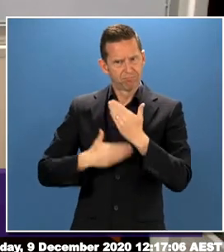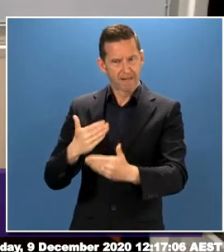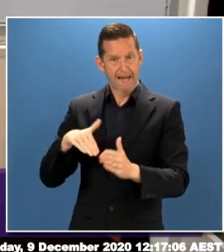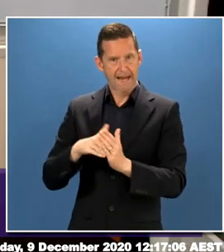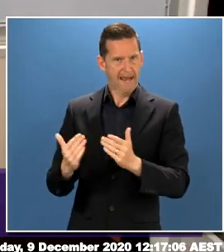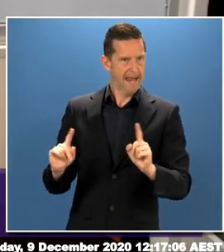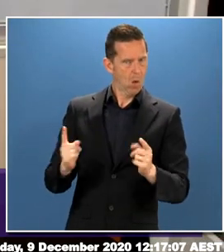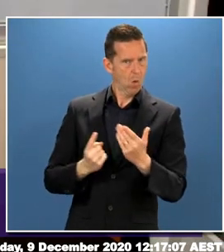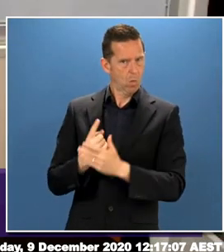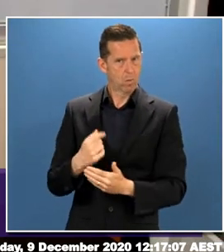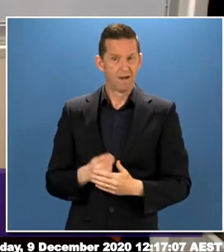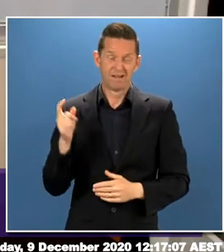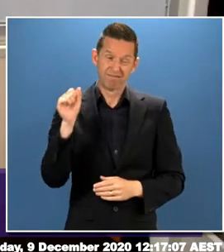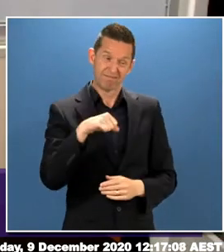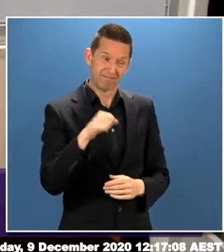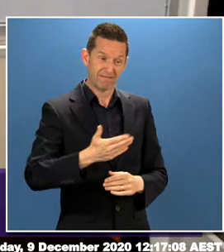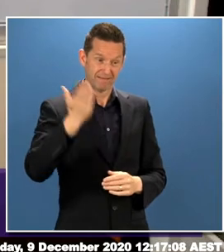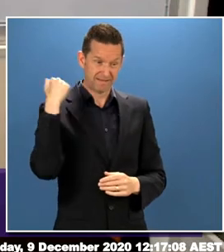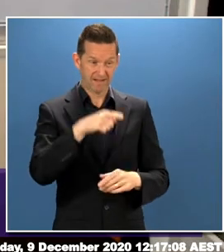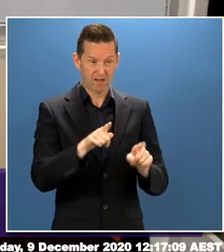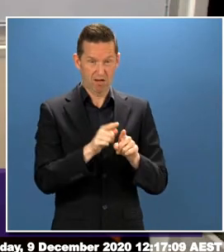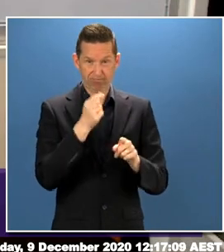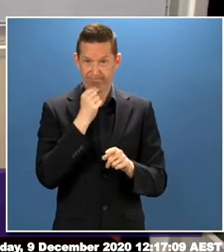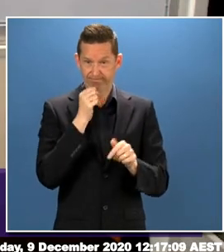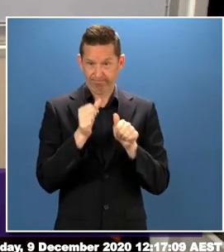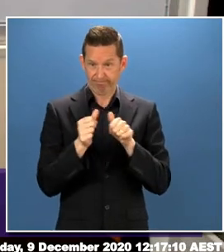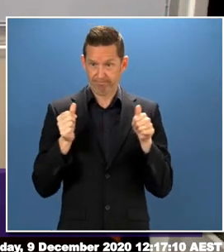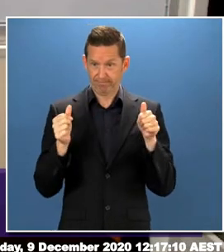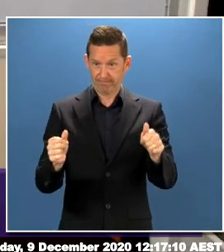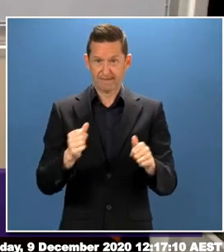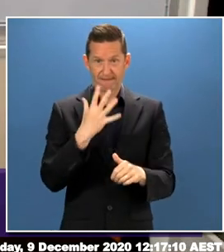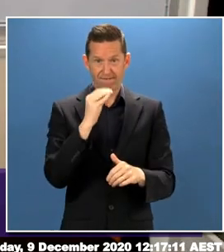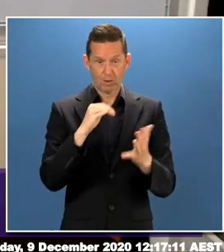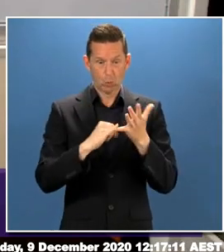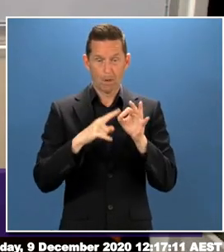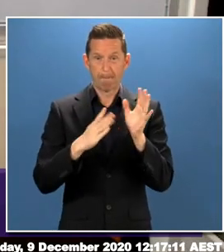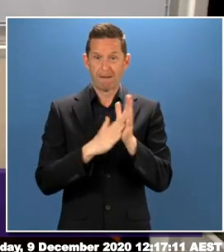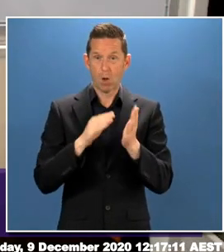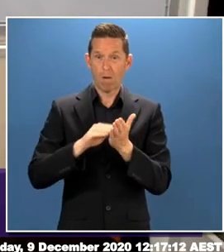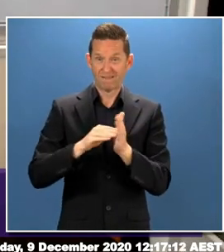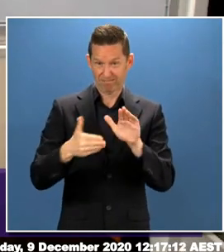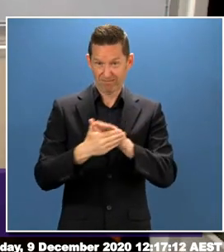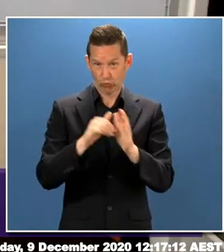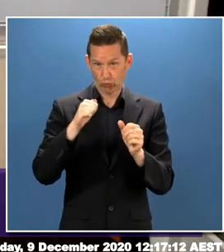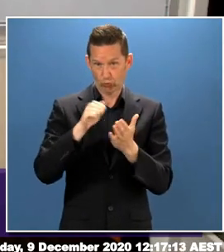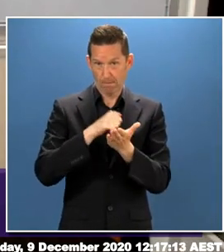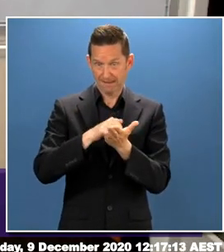Yes, I mean that was in a small sort of a 50 square meter office in a shopping center in a suburb in Darwin.